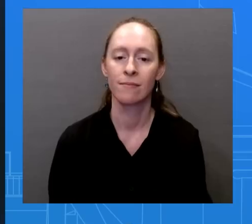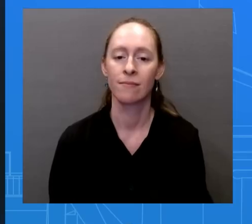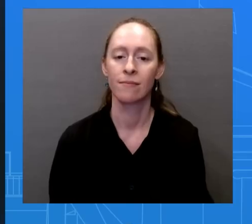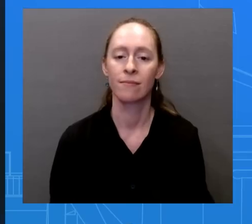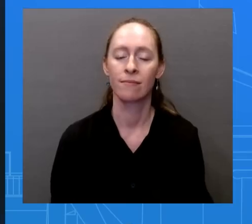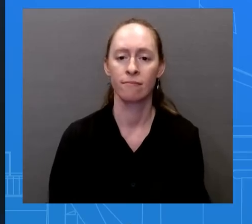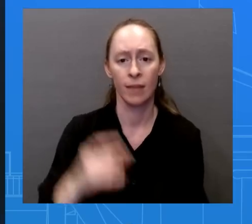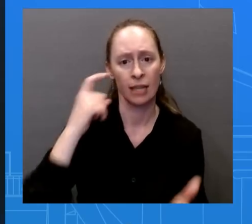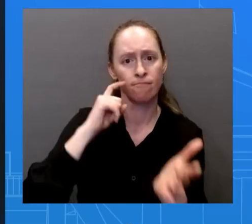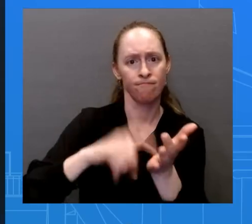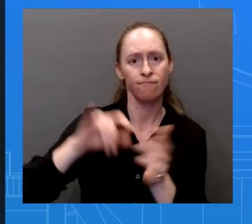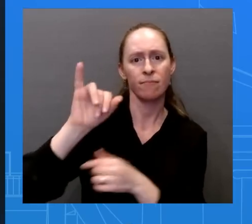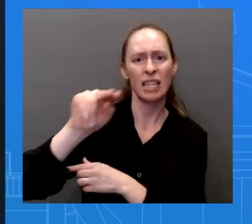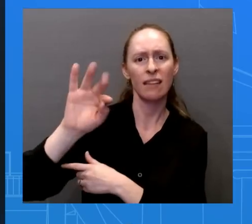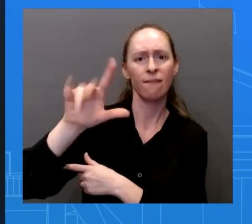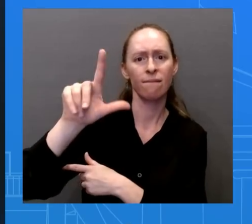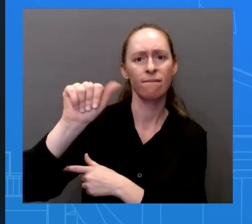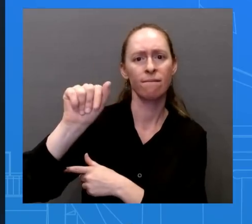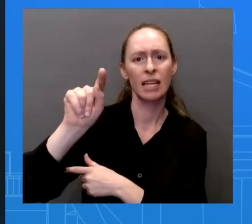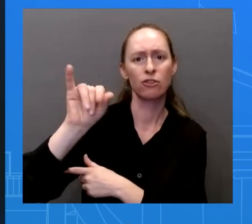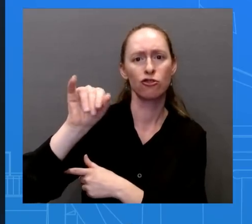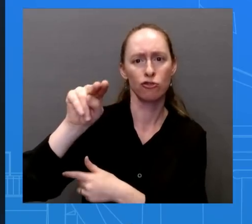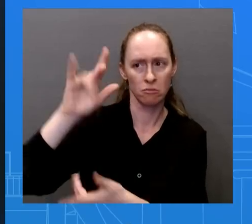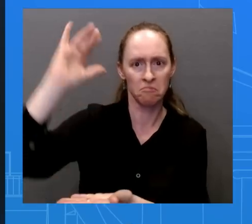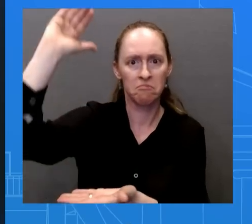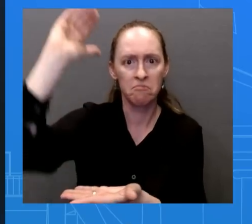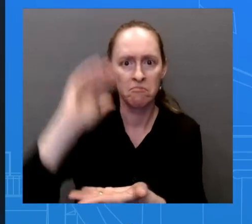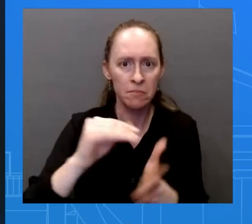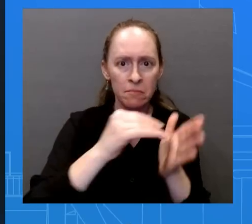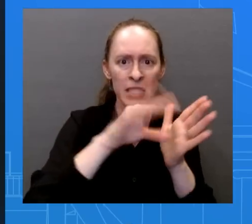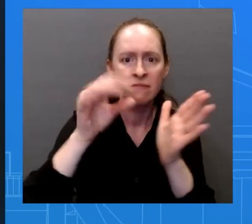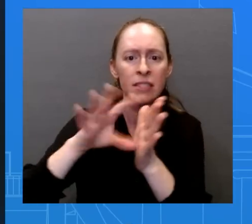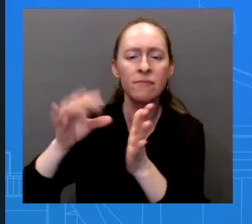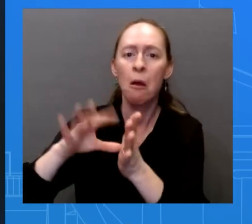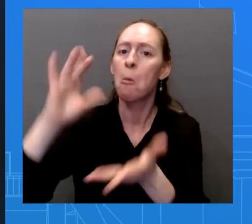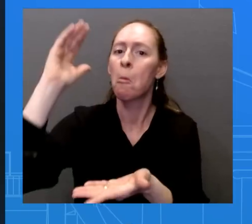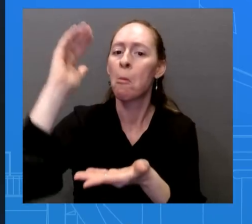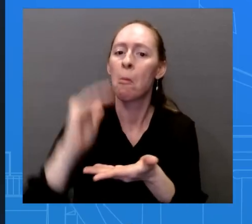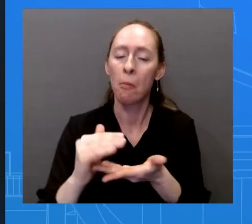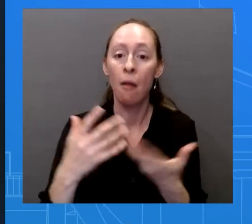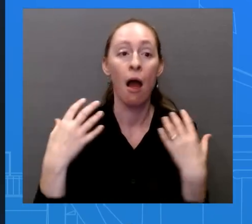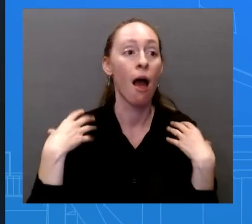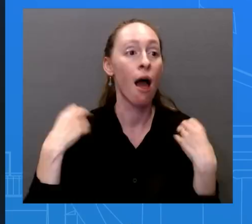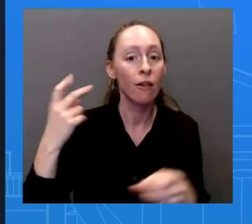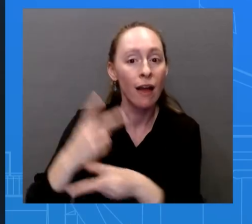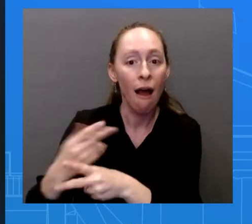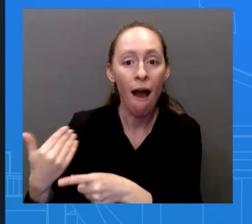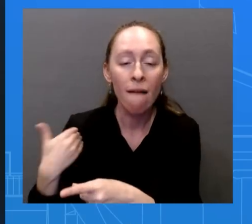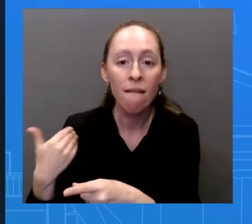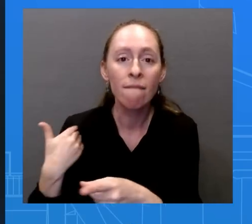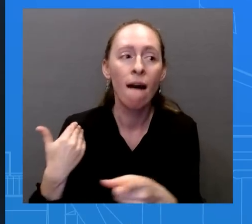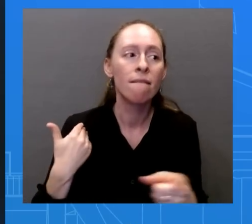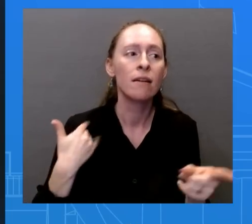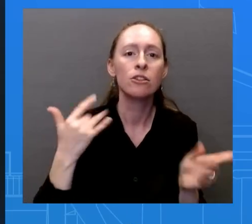and healthcare premiums, to be more specific. And you know, here's the thing -- and we've seen this this week and we saw it last week: